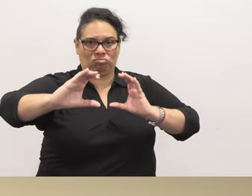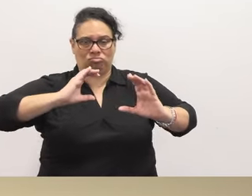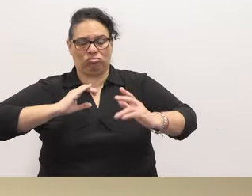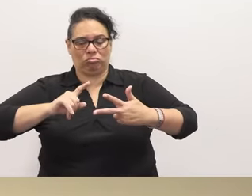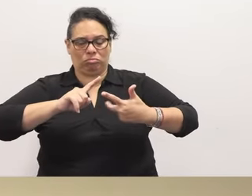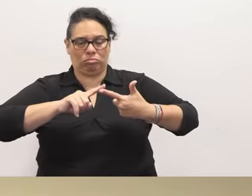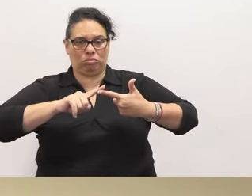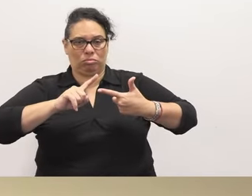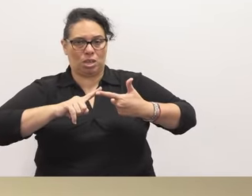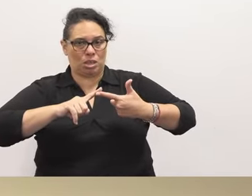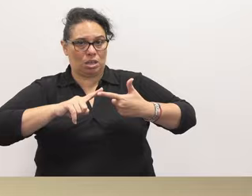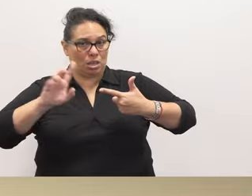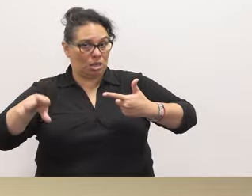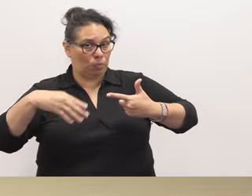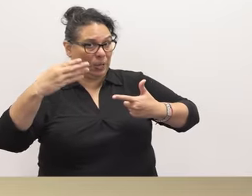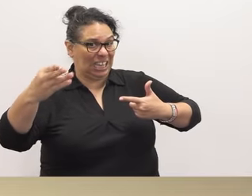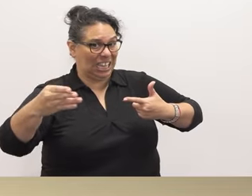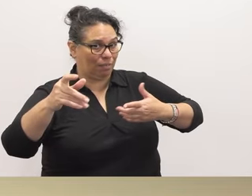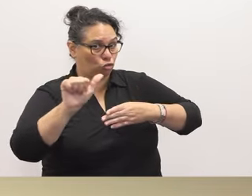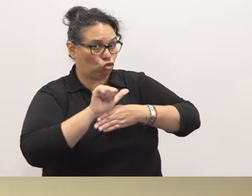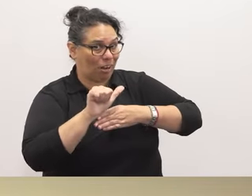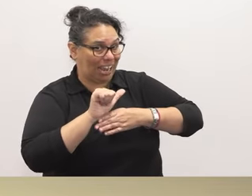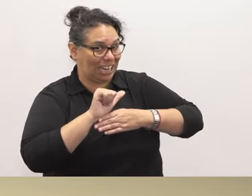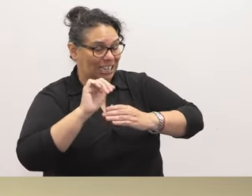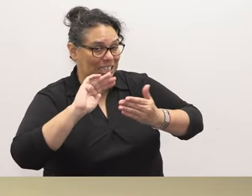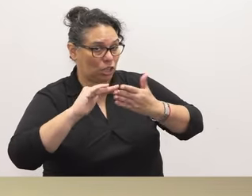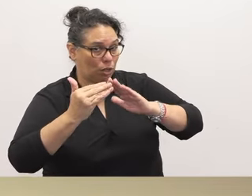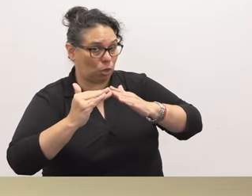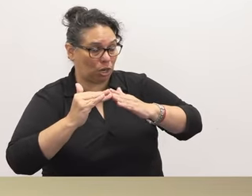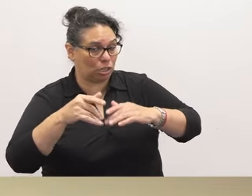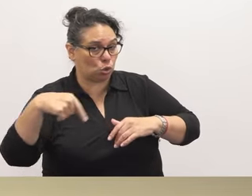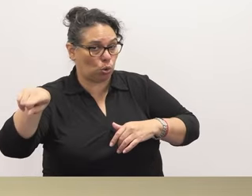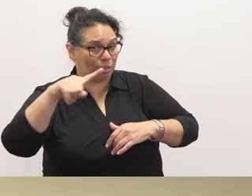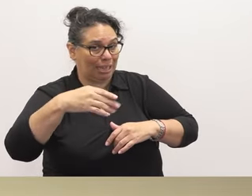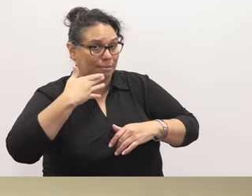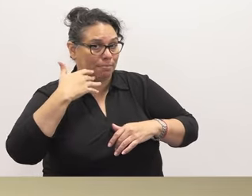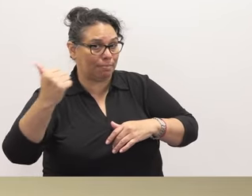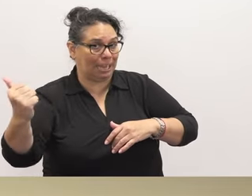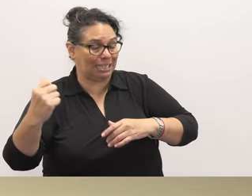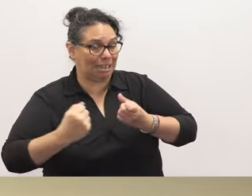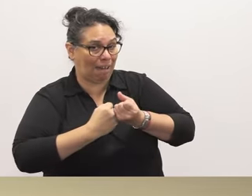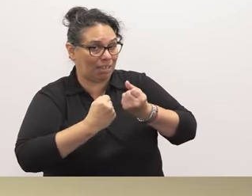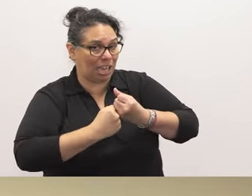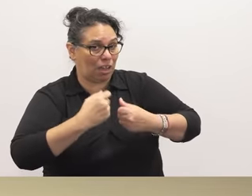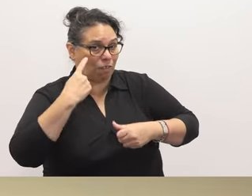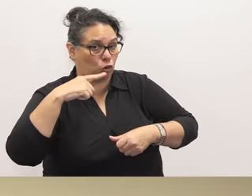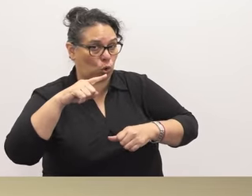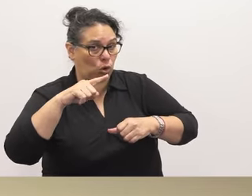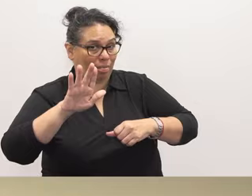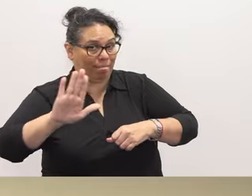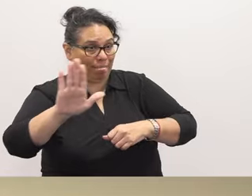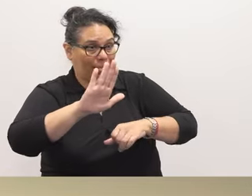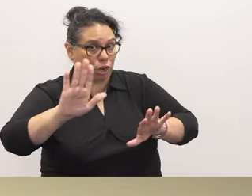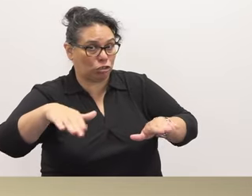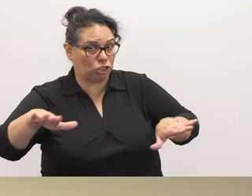around what effective governance looks like and how they can best advocate for their children and their wellbeing. It has things in there like,